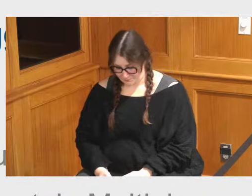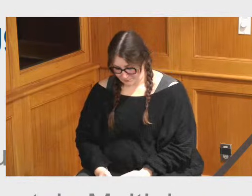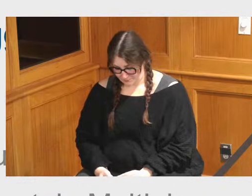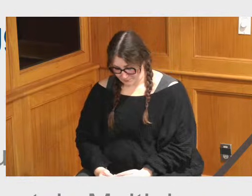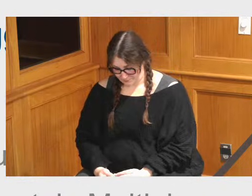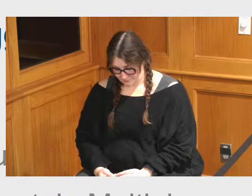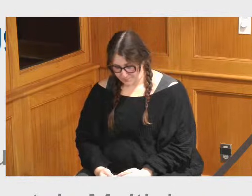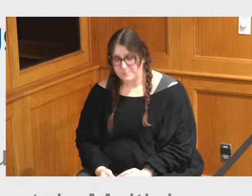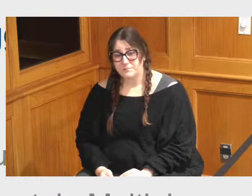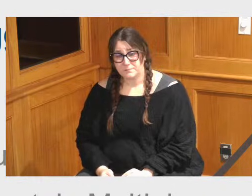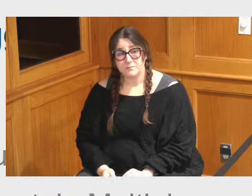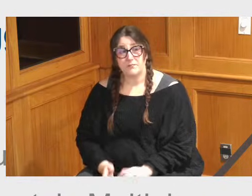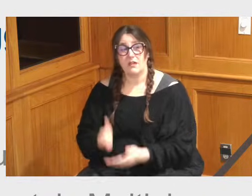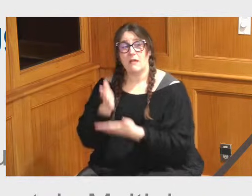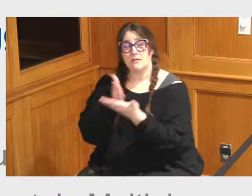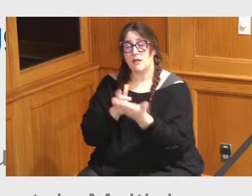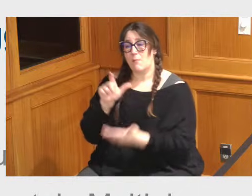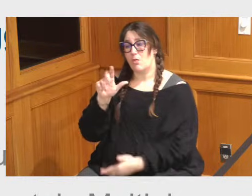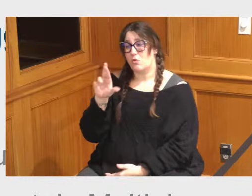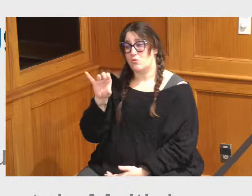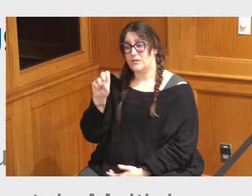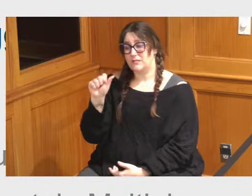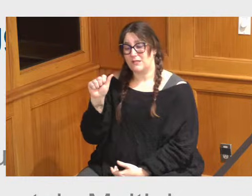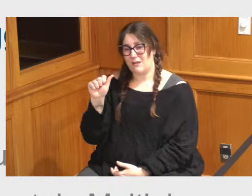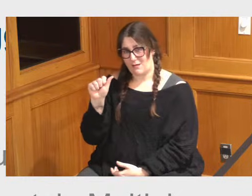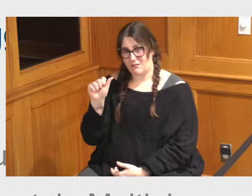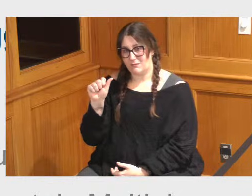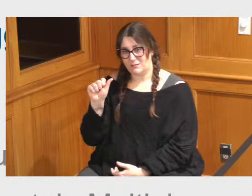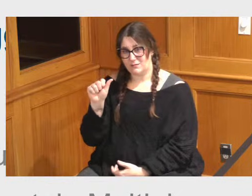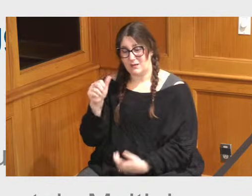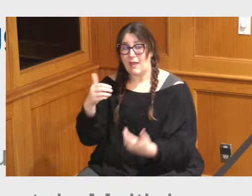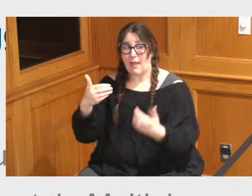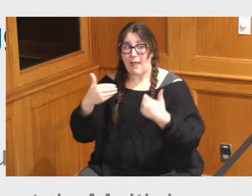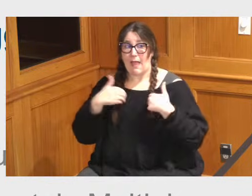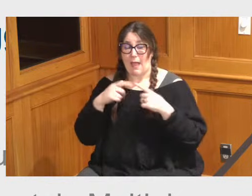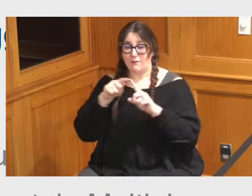so some larissas, uh, like this one have a larissa upstream of it. As you can see, there's another